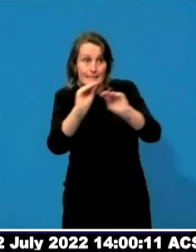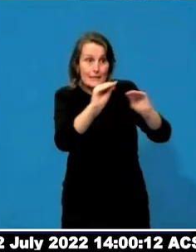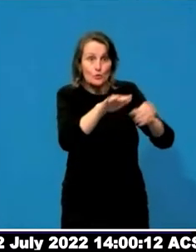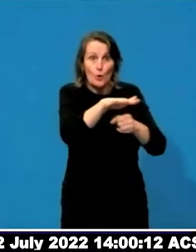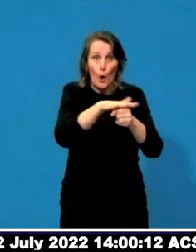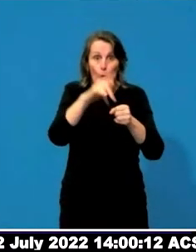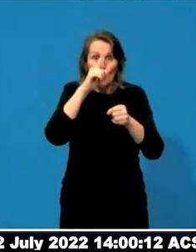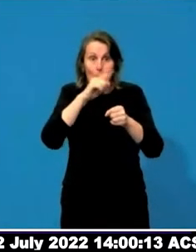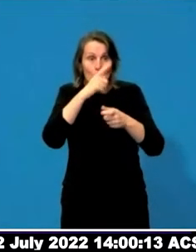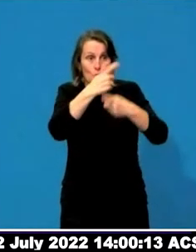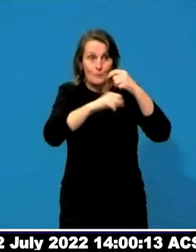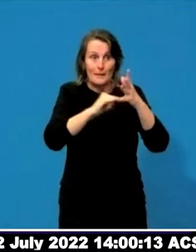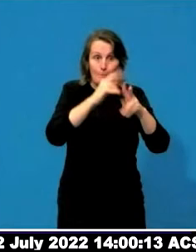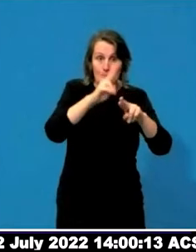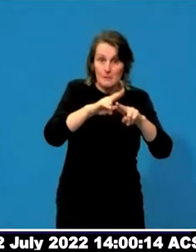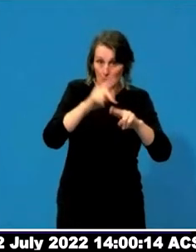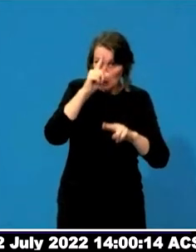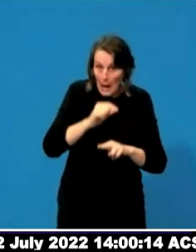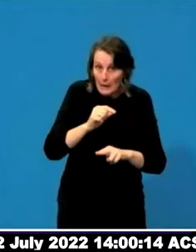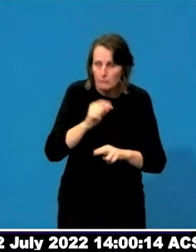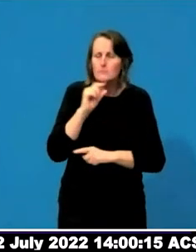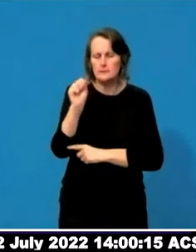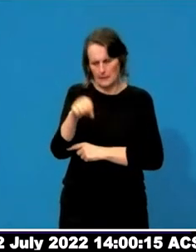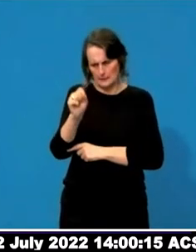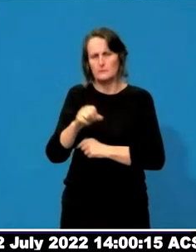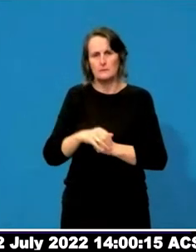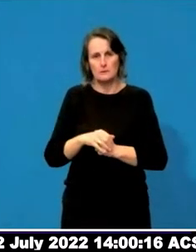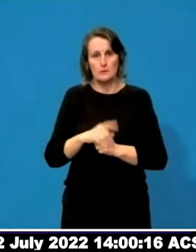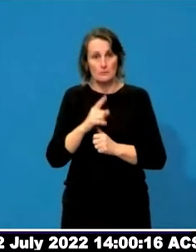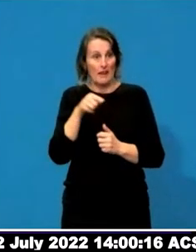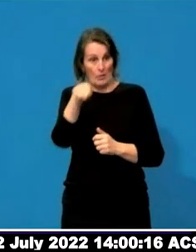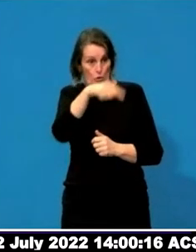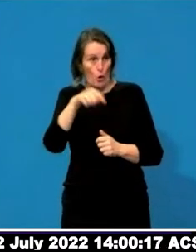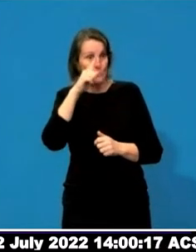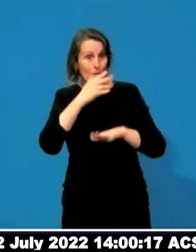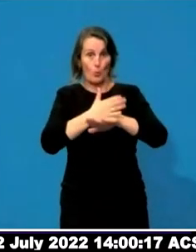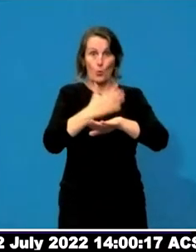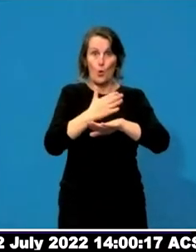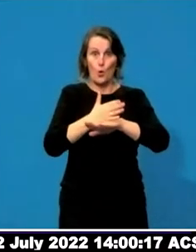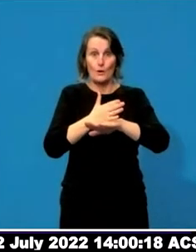Yes. MS McMAHON: To support - You can. MS McMAHON: - all people with disability on your lands? Yes.